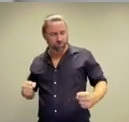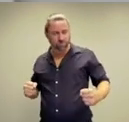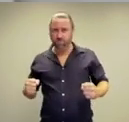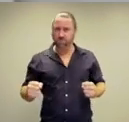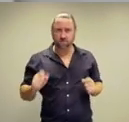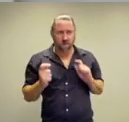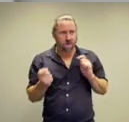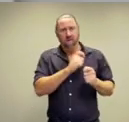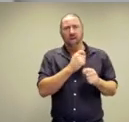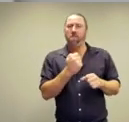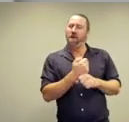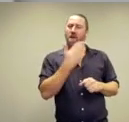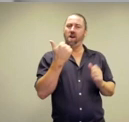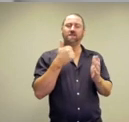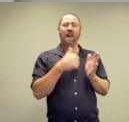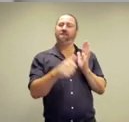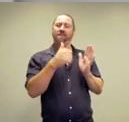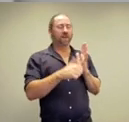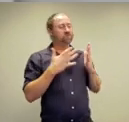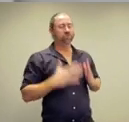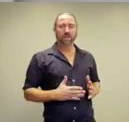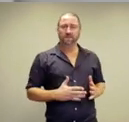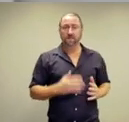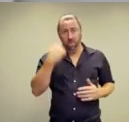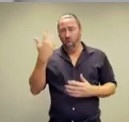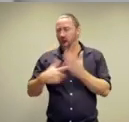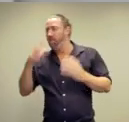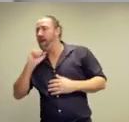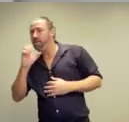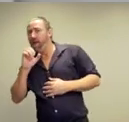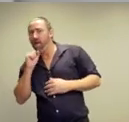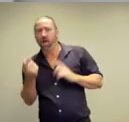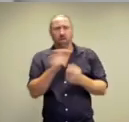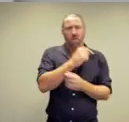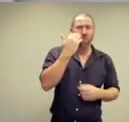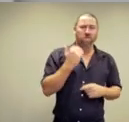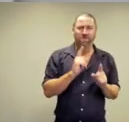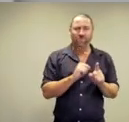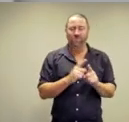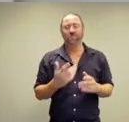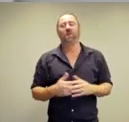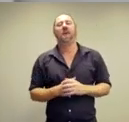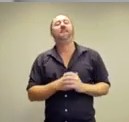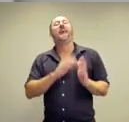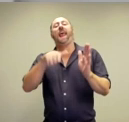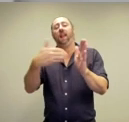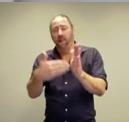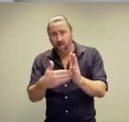but also challenge the seemingly rigid ideas of a gender associated with the jacket